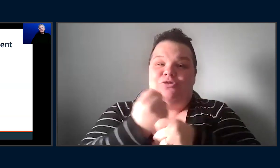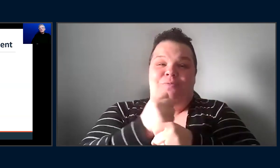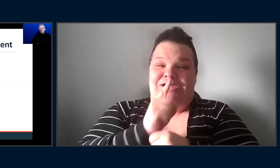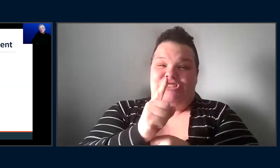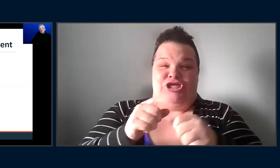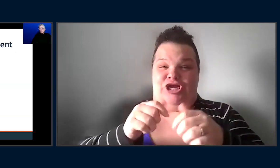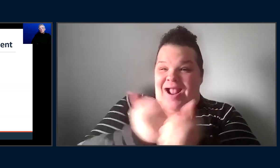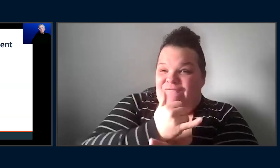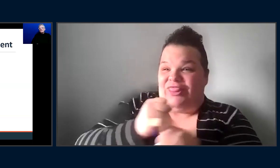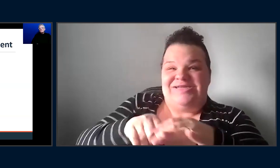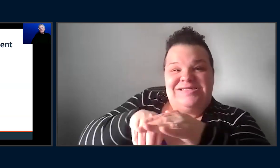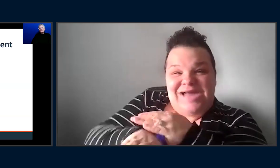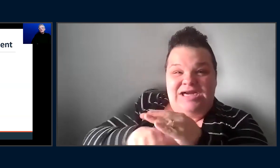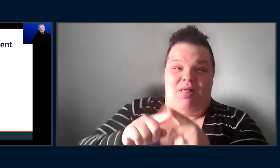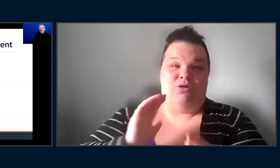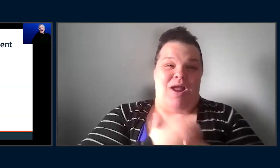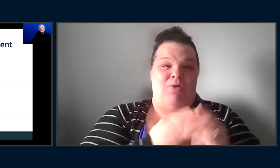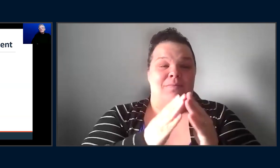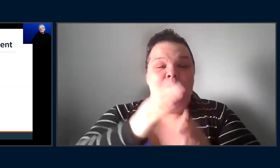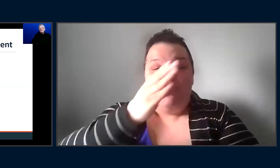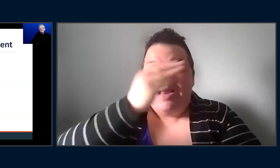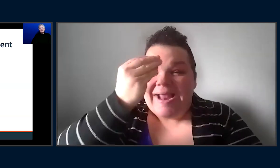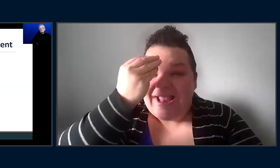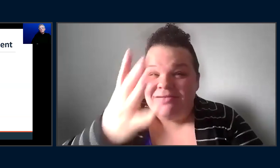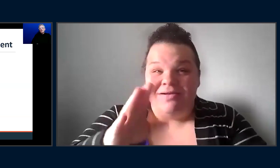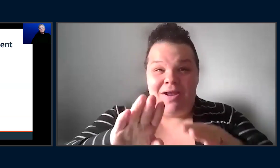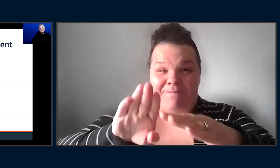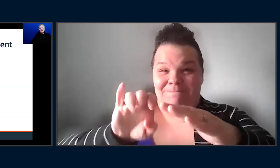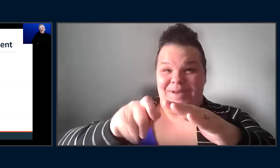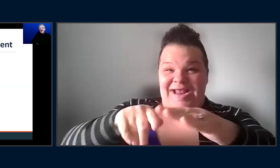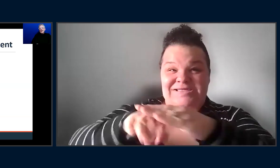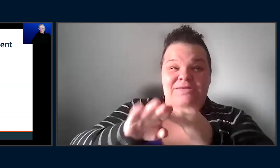in our community. It is essential. We want to make sure that everything is accessible